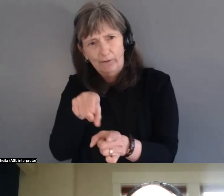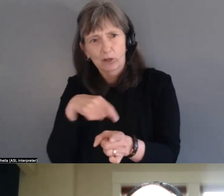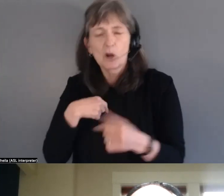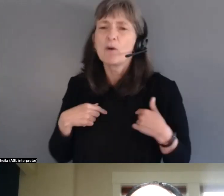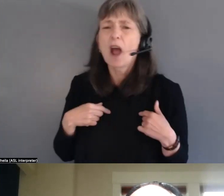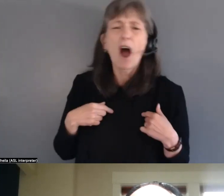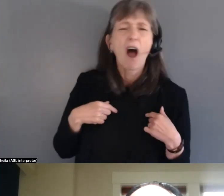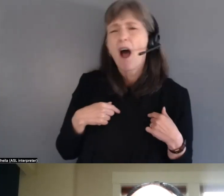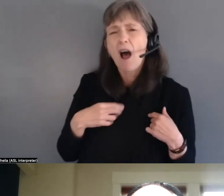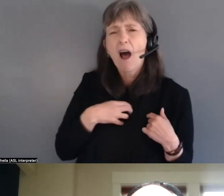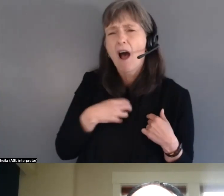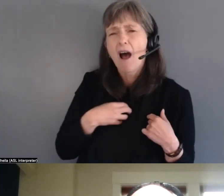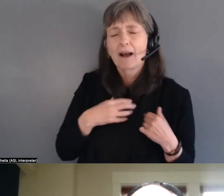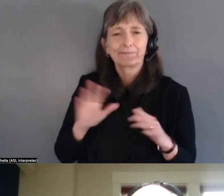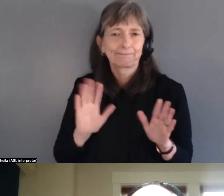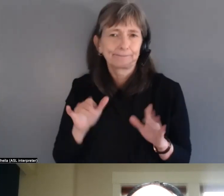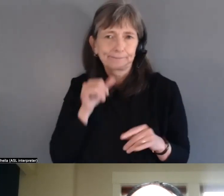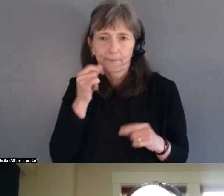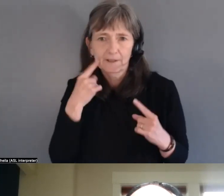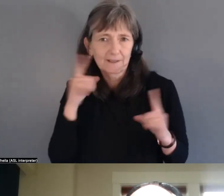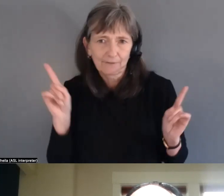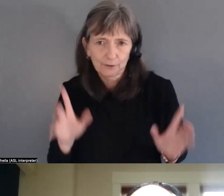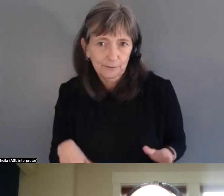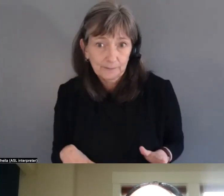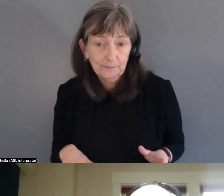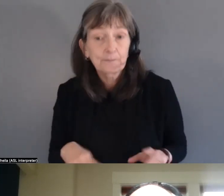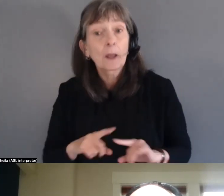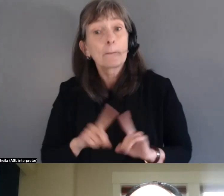then I don't think that's gonna get us very far. But I think if we start to work together